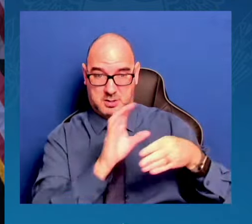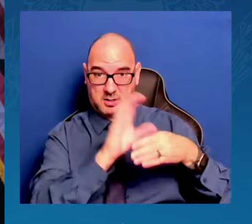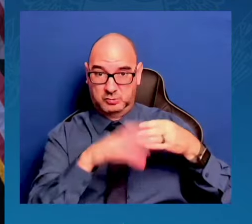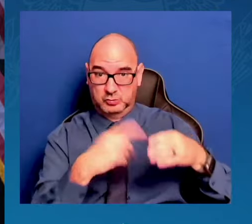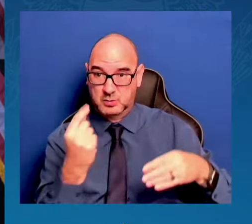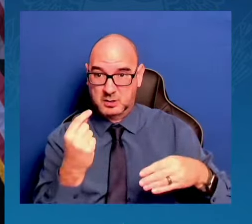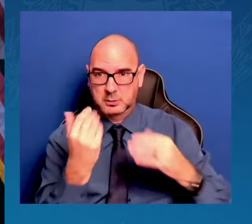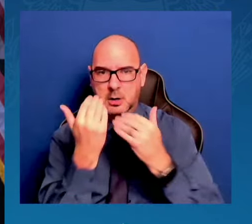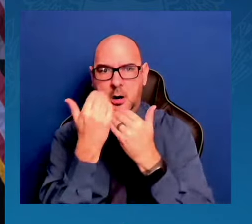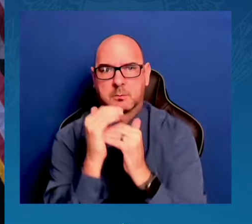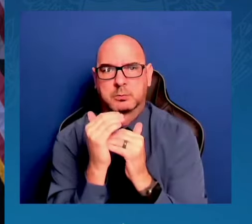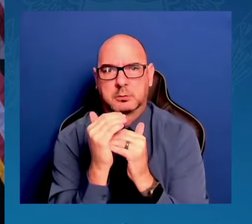Other basic healthcare is at risk.